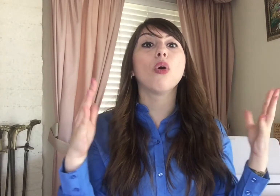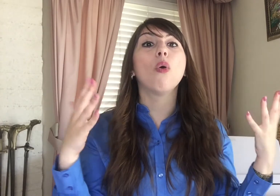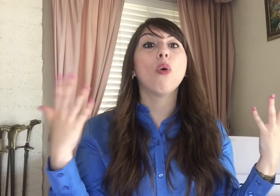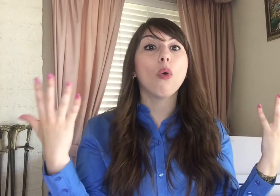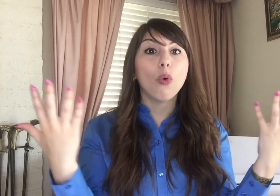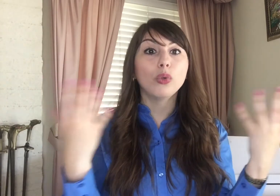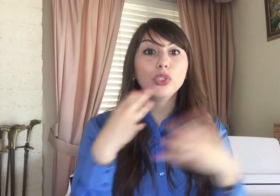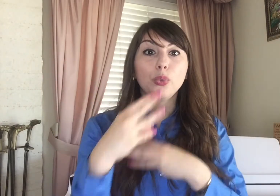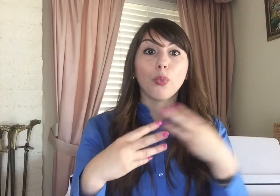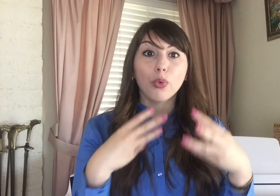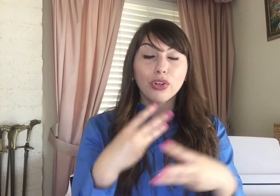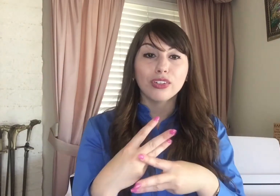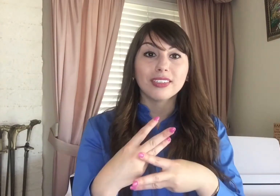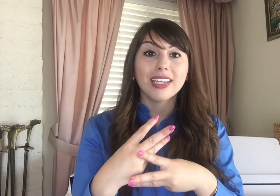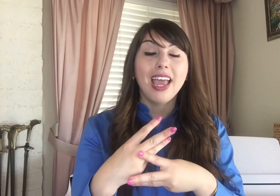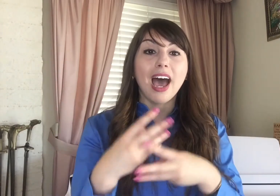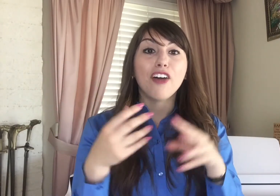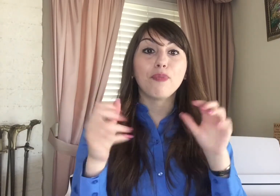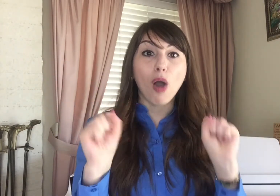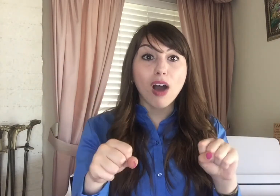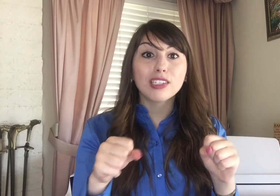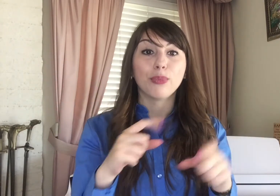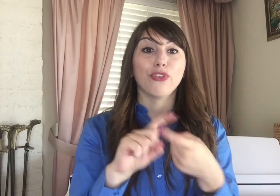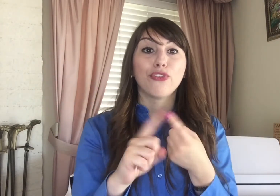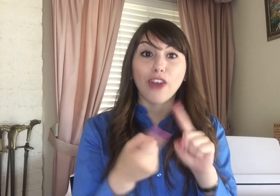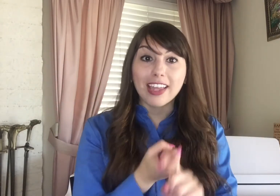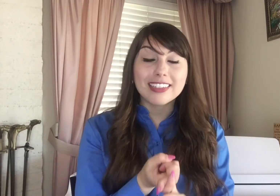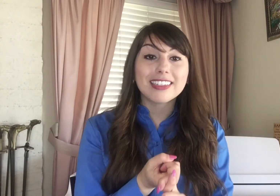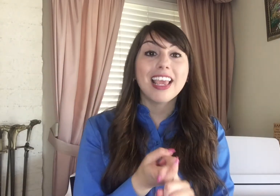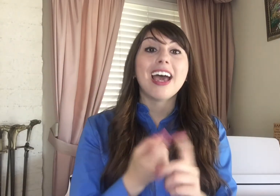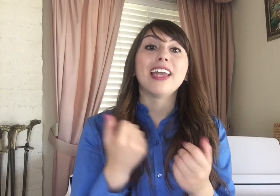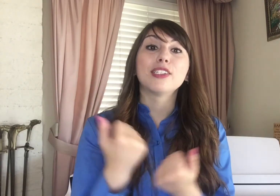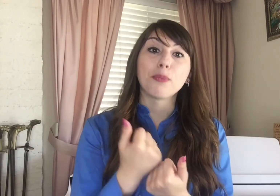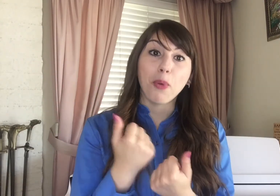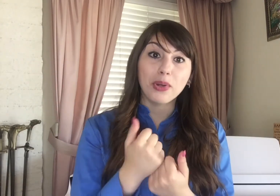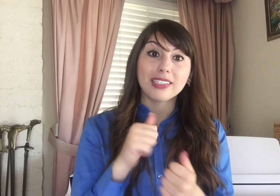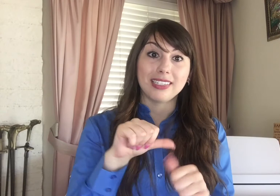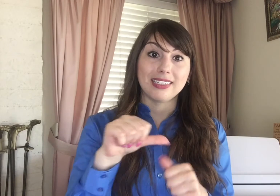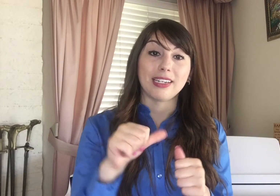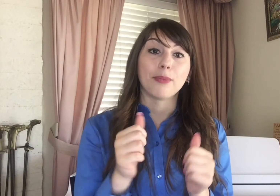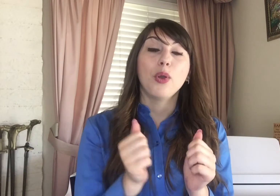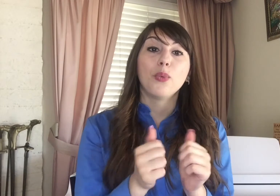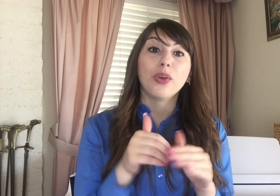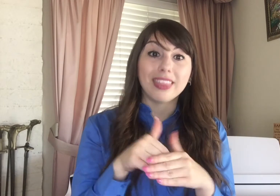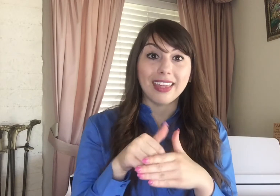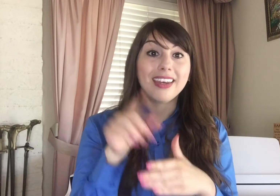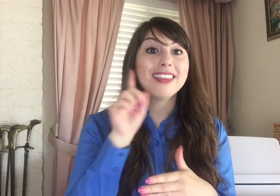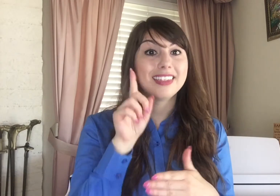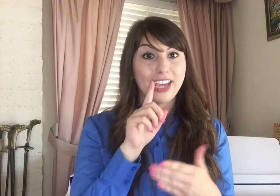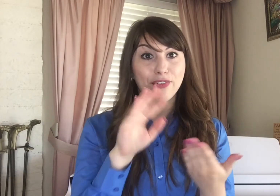whole new world of possible friends and a support system within the Deaf